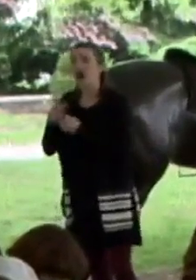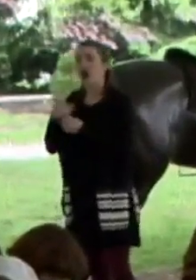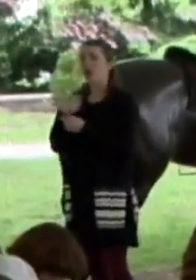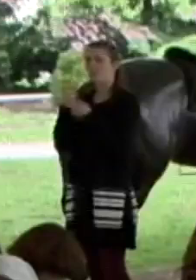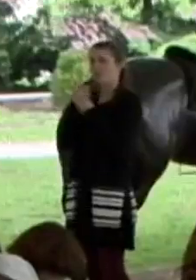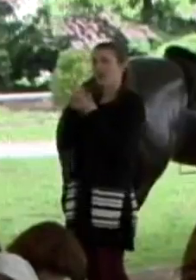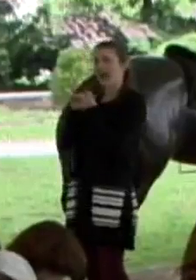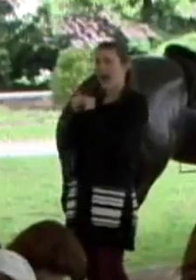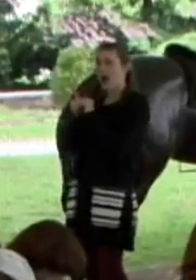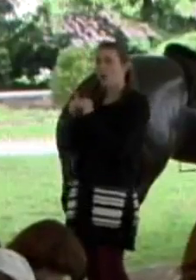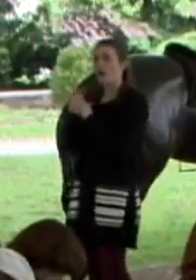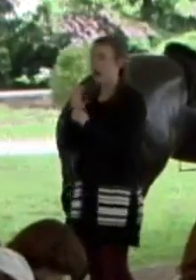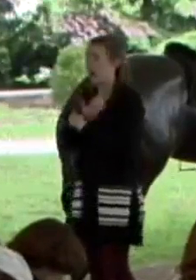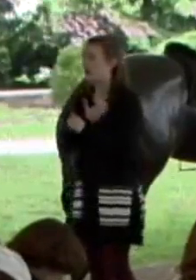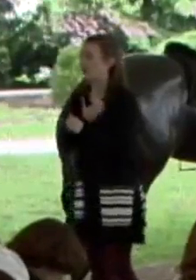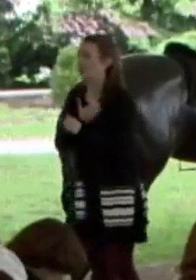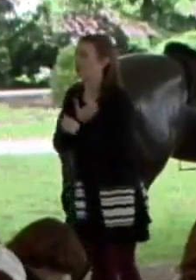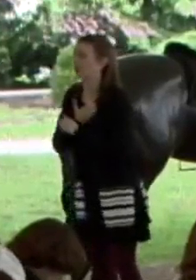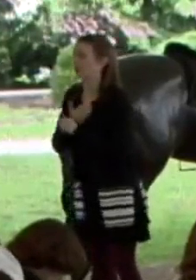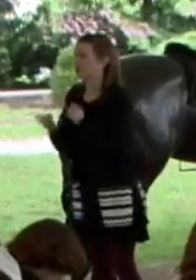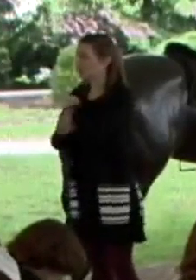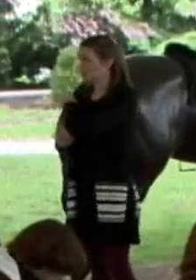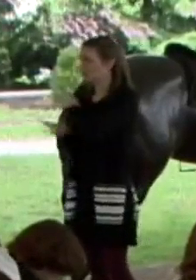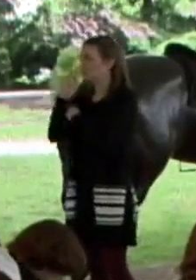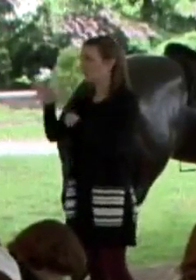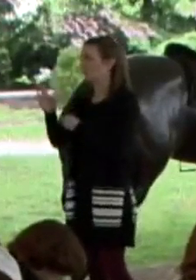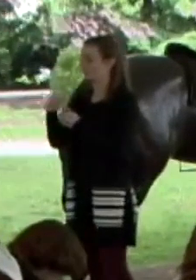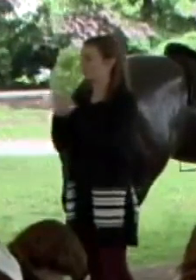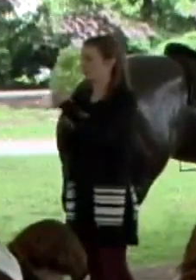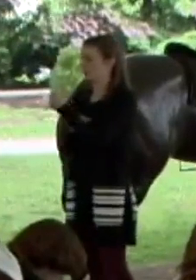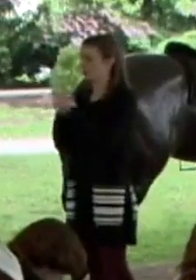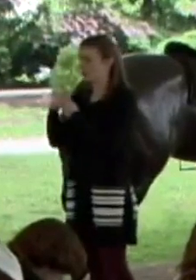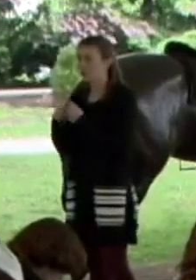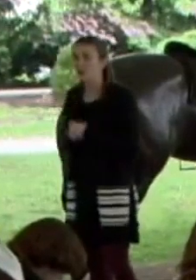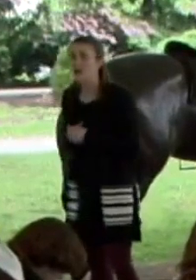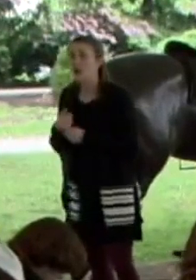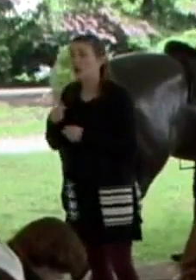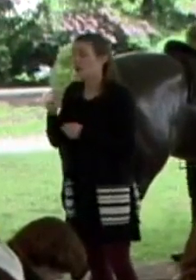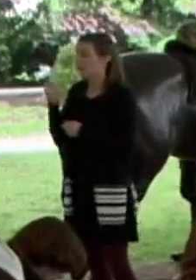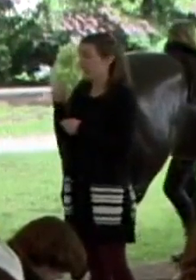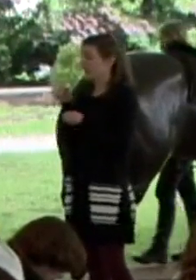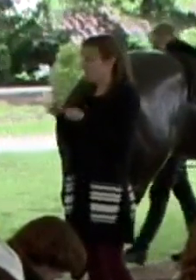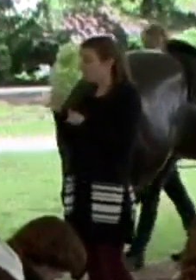THE UNITED STATES OF AMERICA.